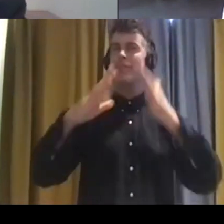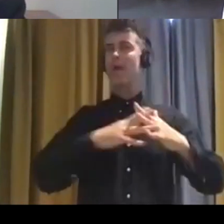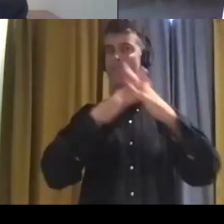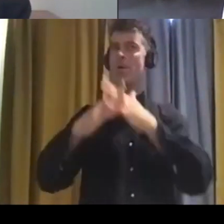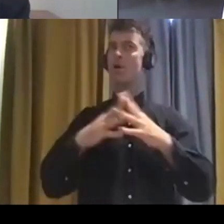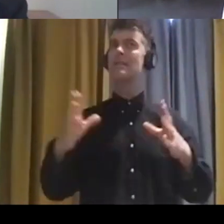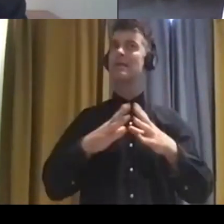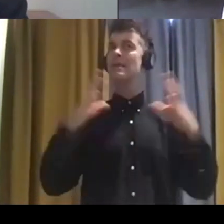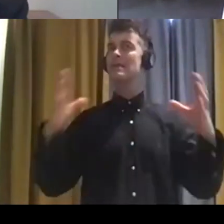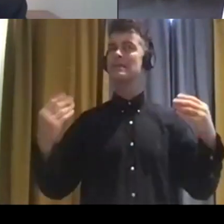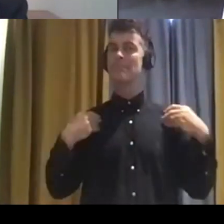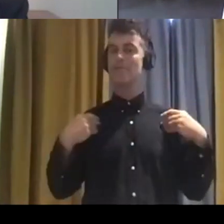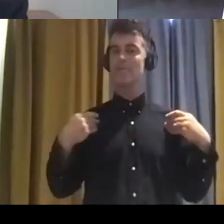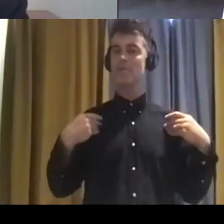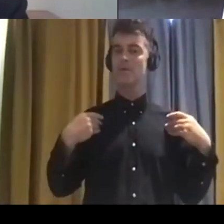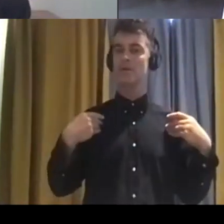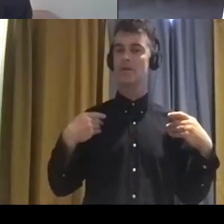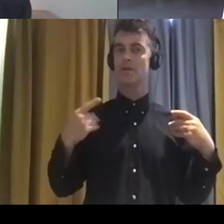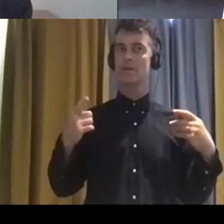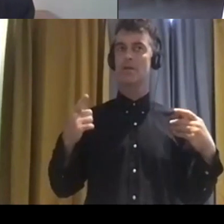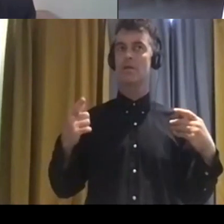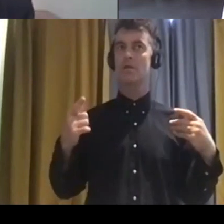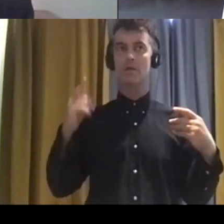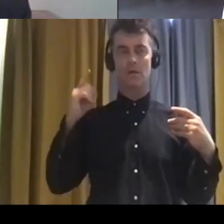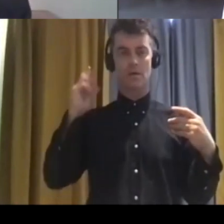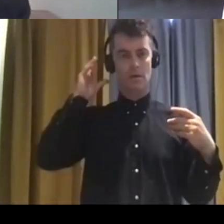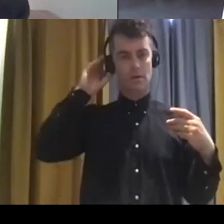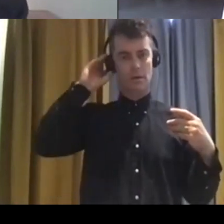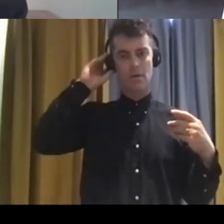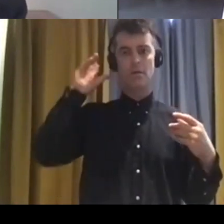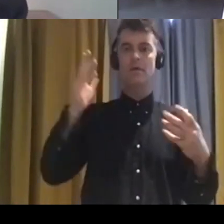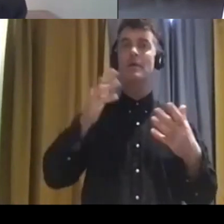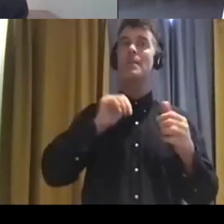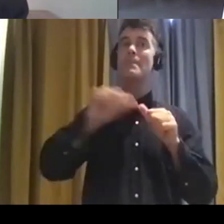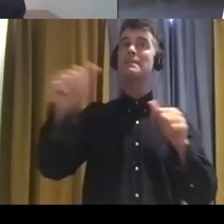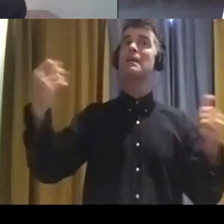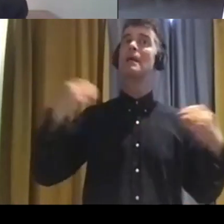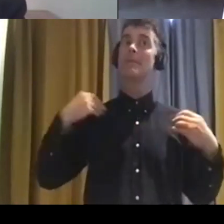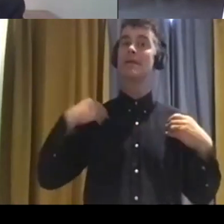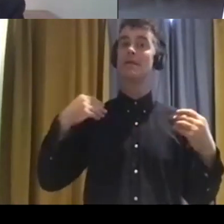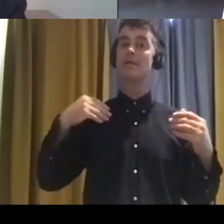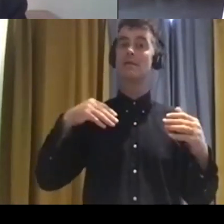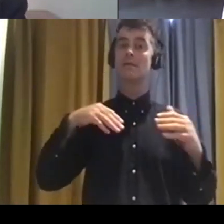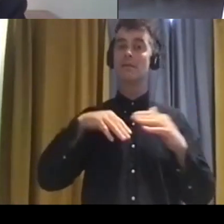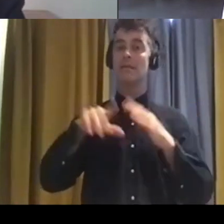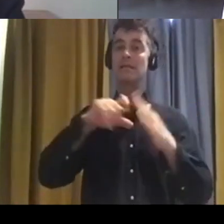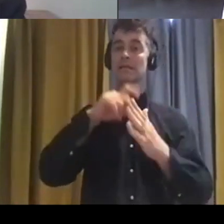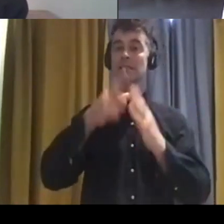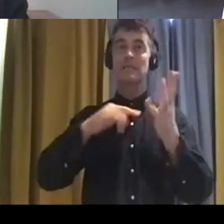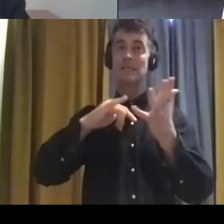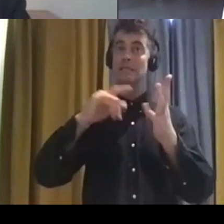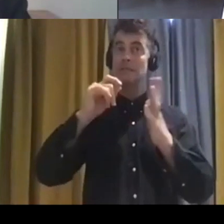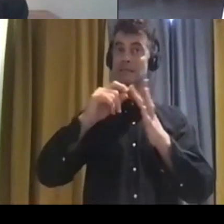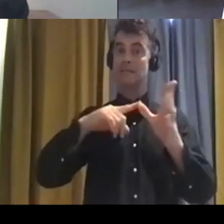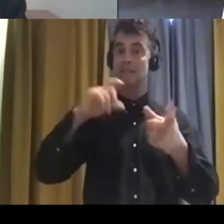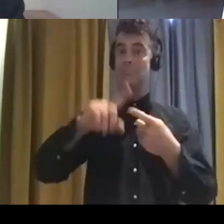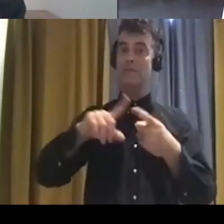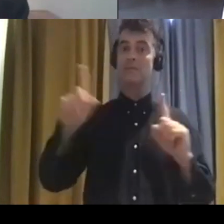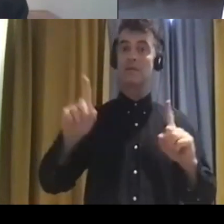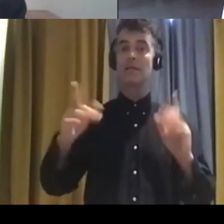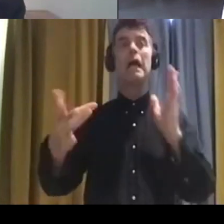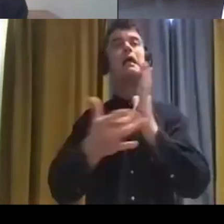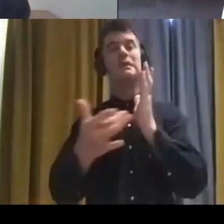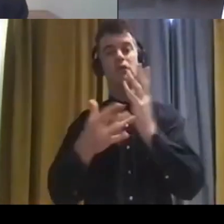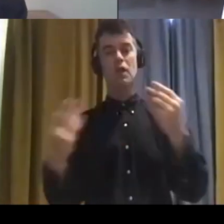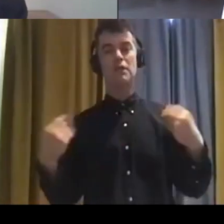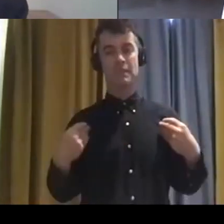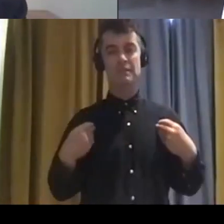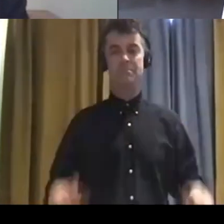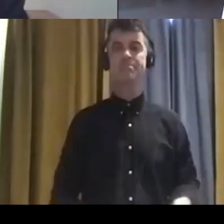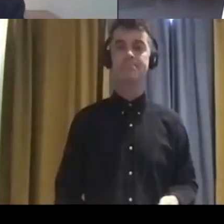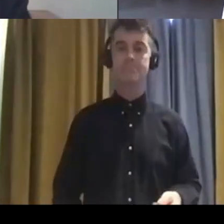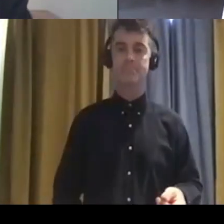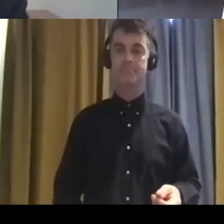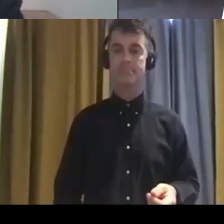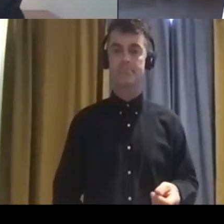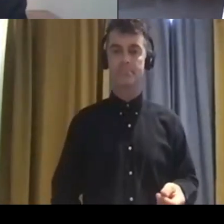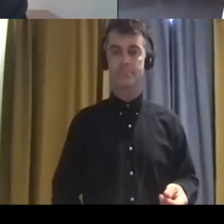businesses are probably traded by five of the best businesses in the disability space